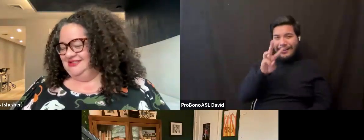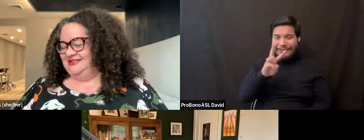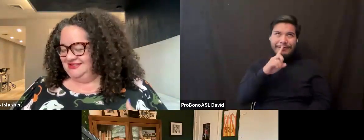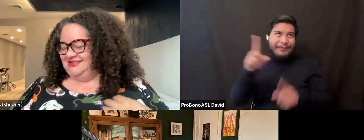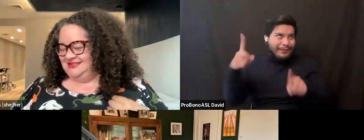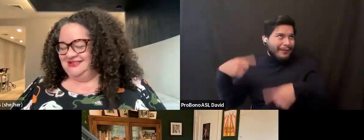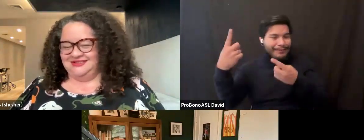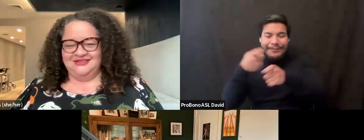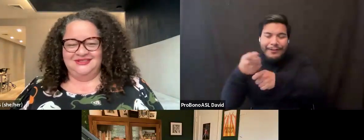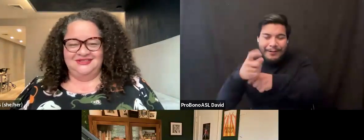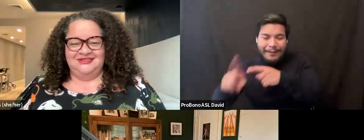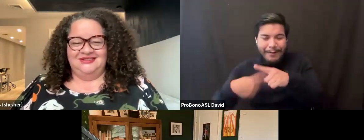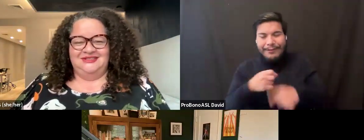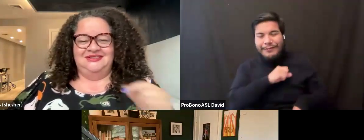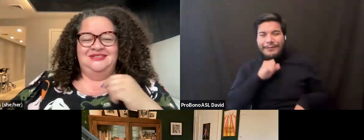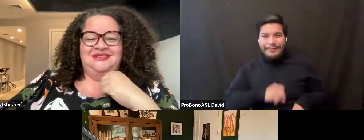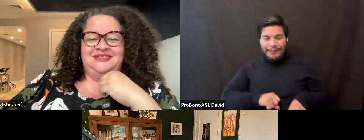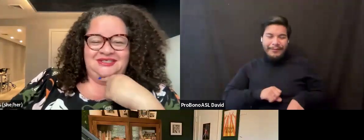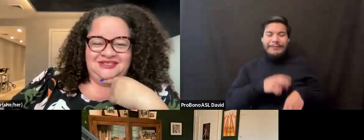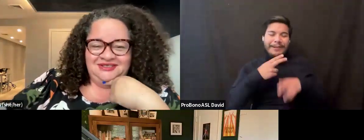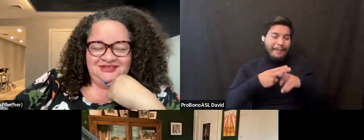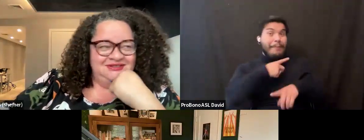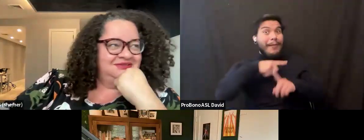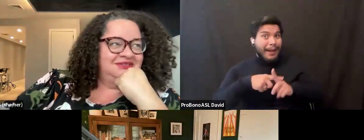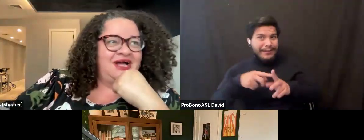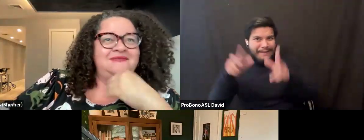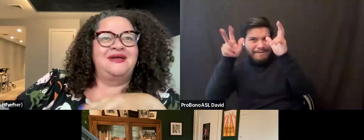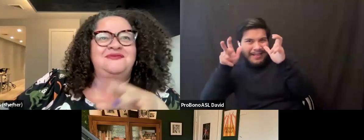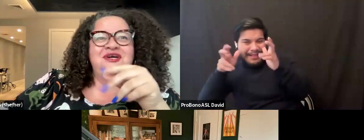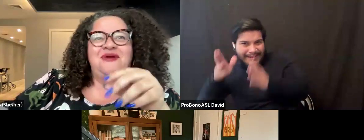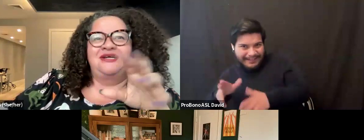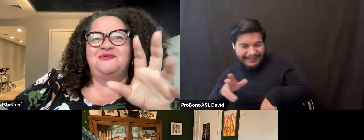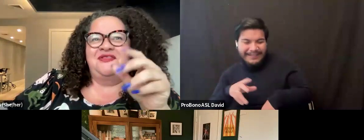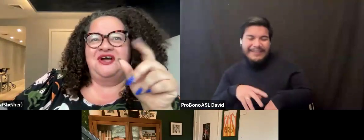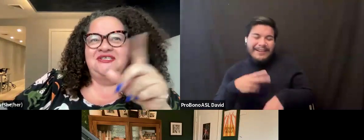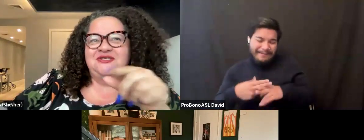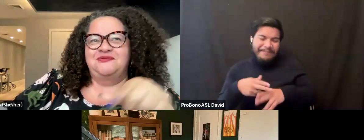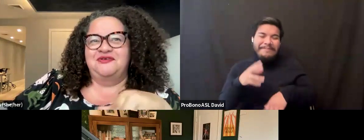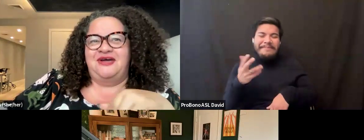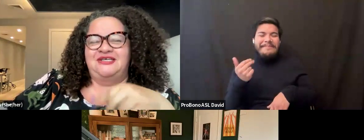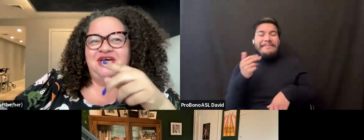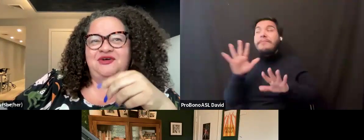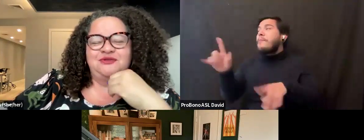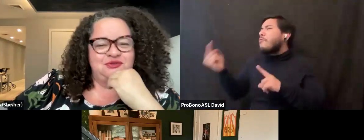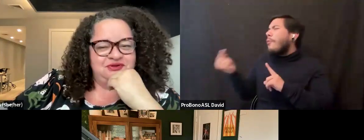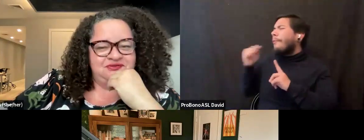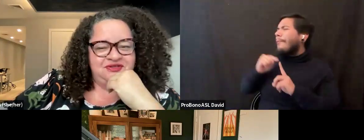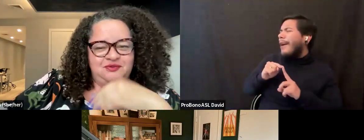also super villain. It honestly works either way. I might want to go back to what the costume for the Fat Shadow super villain